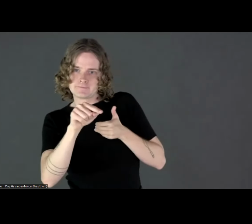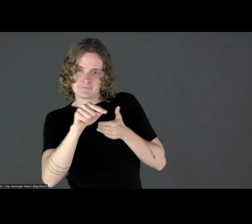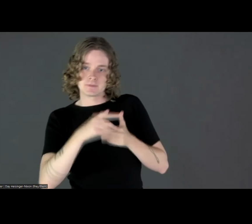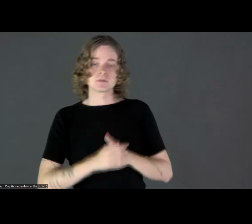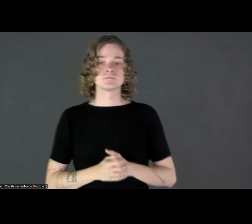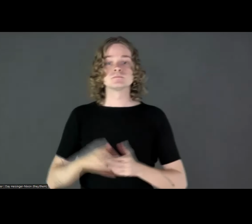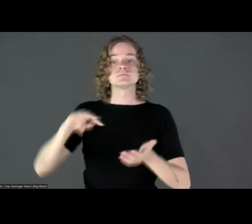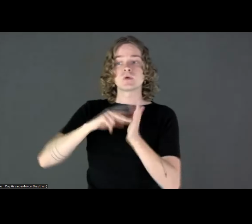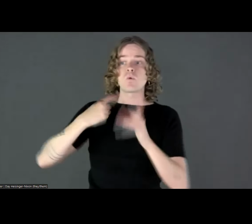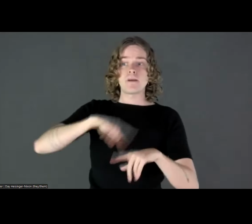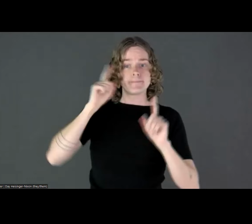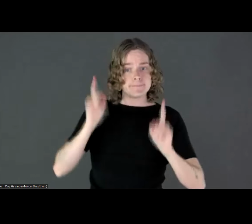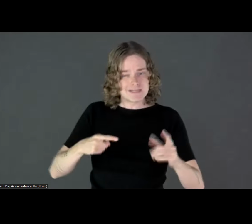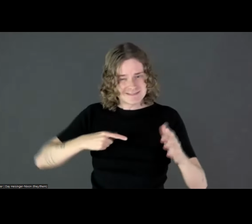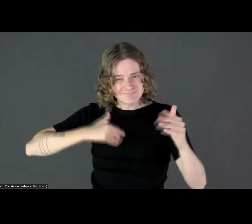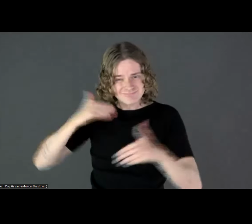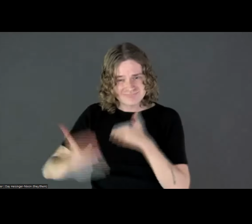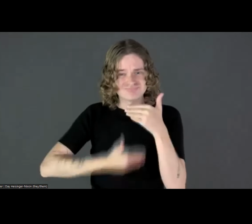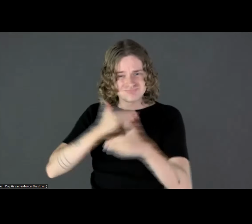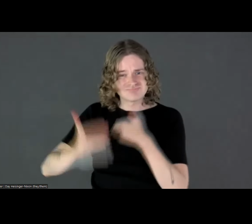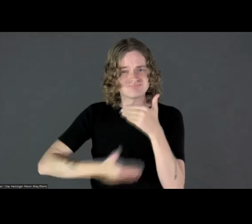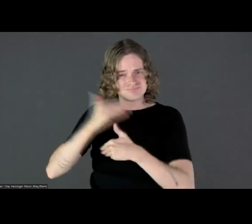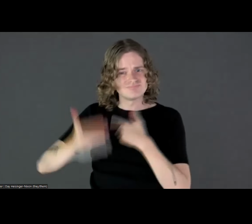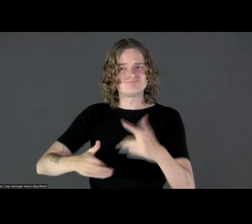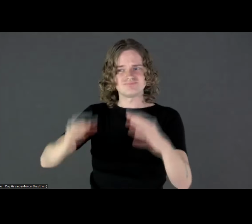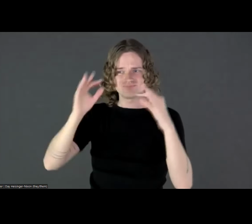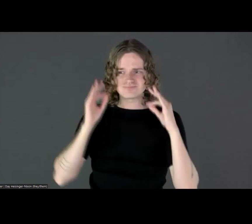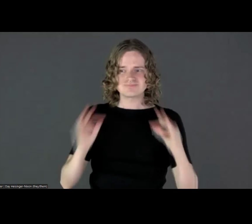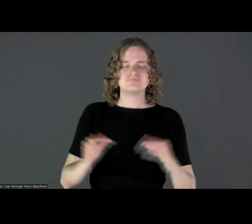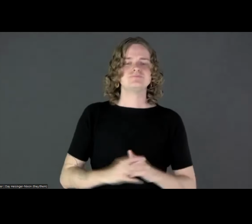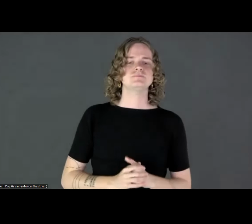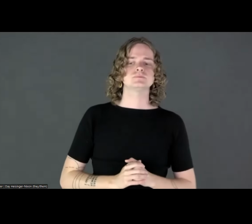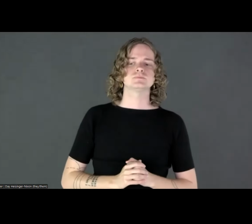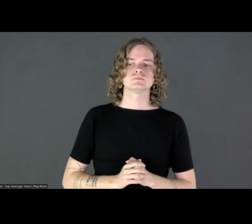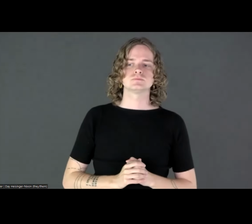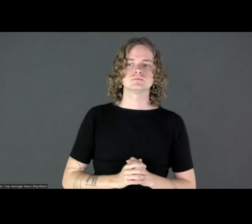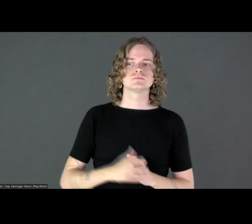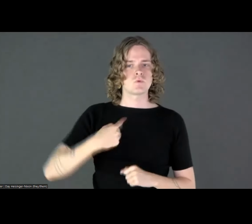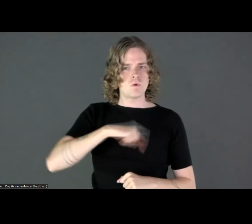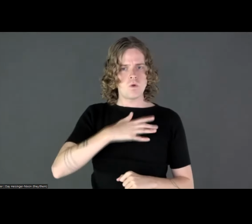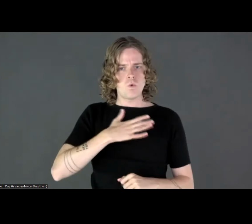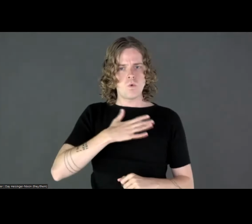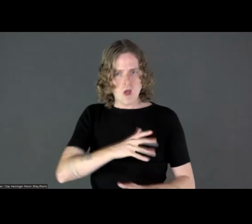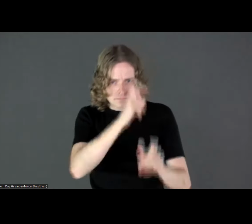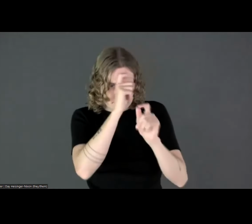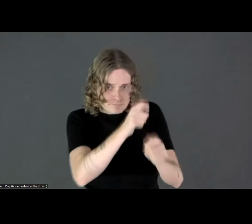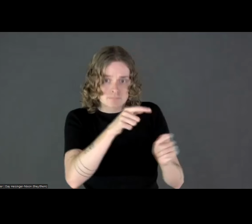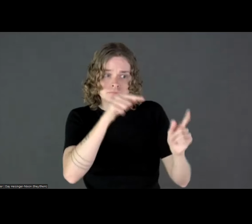on equal footing in a dialogue that respect each other's strengths and opportunities for